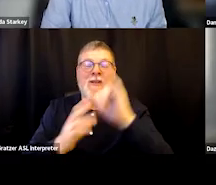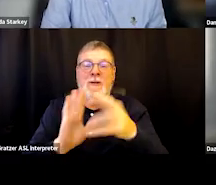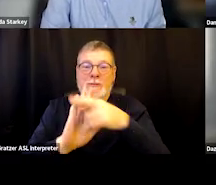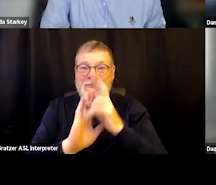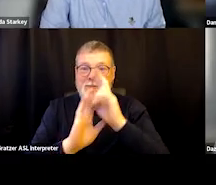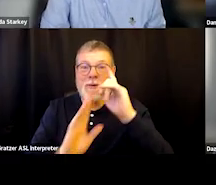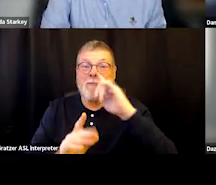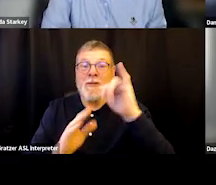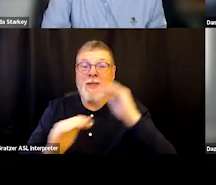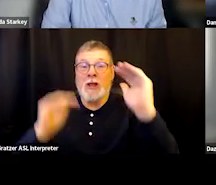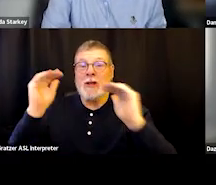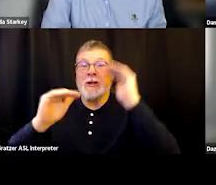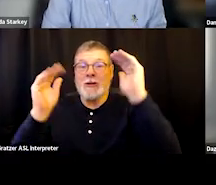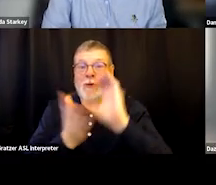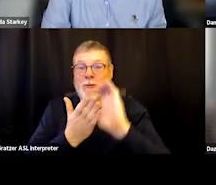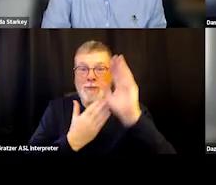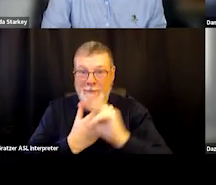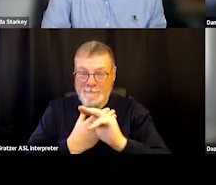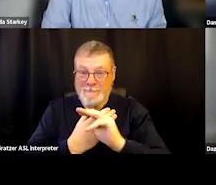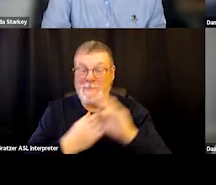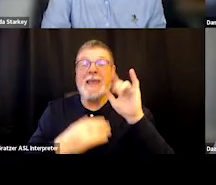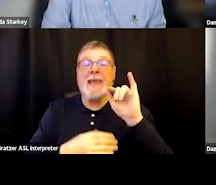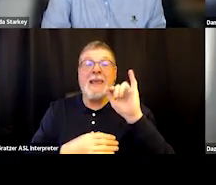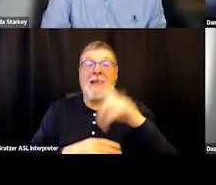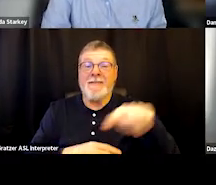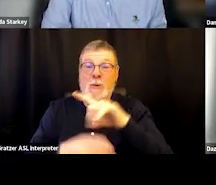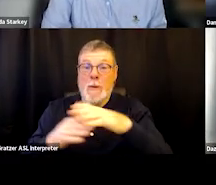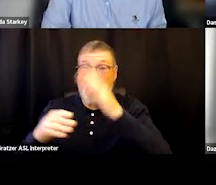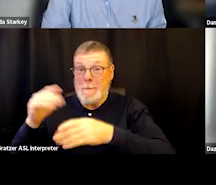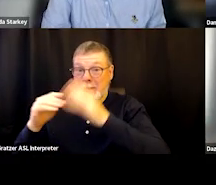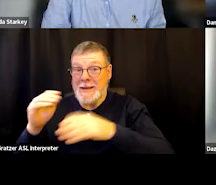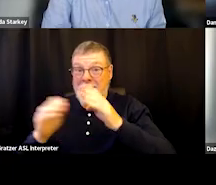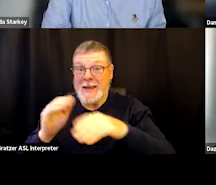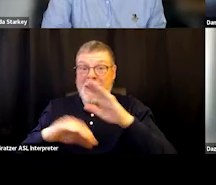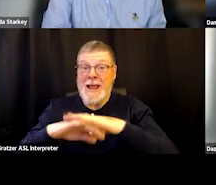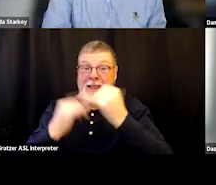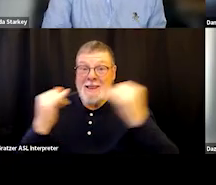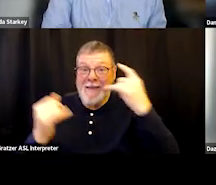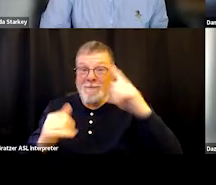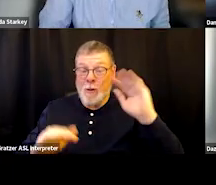for the adult curriculum. If you have completed the SOAR Online Course for Adults,